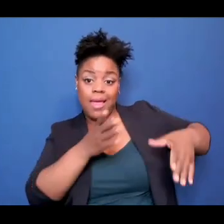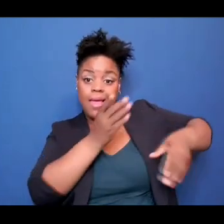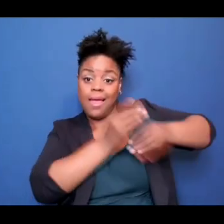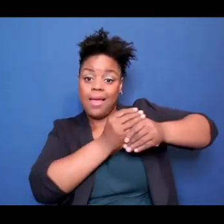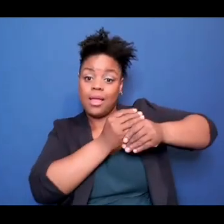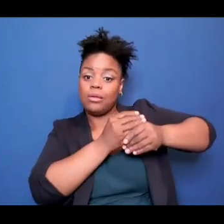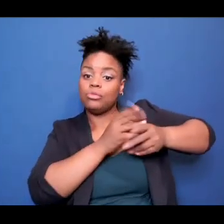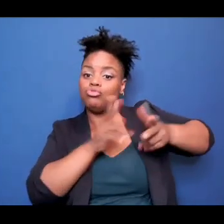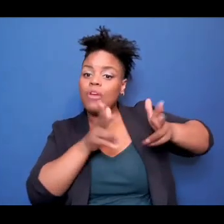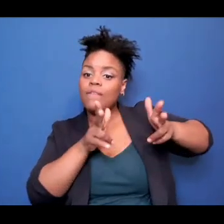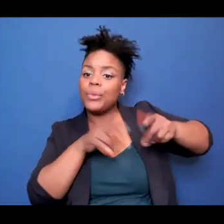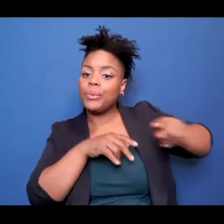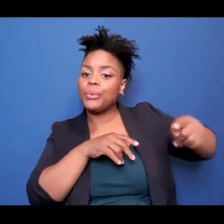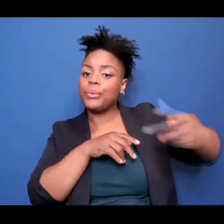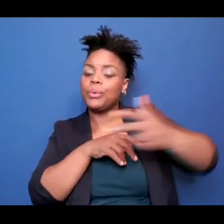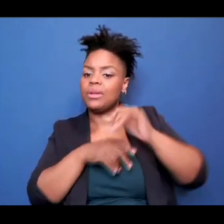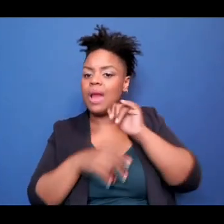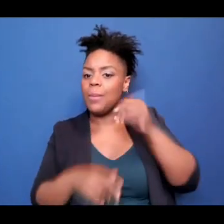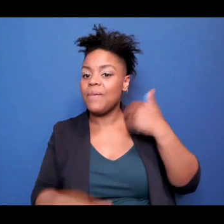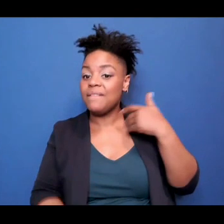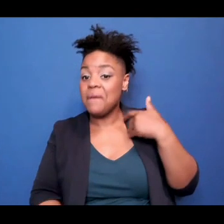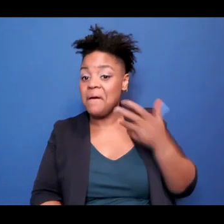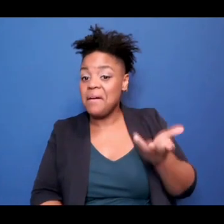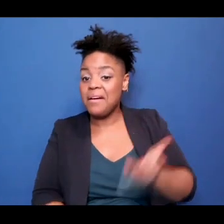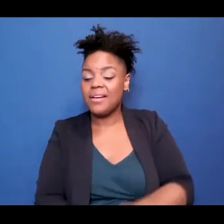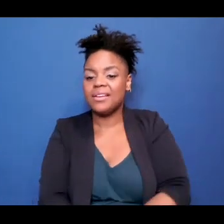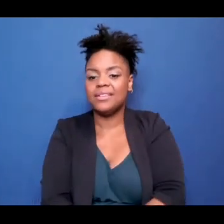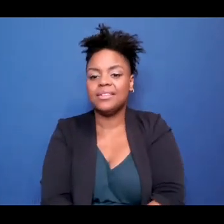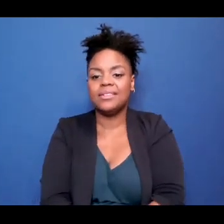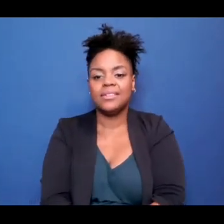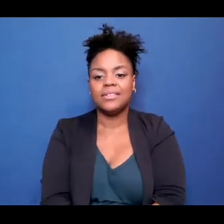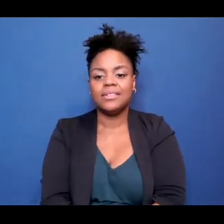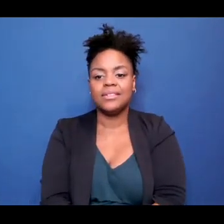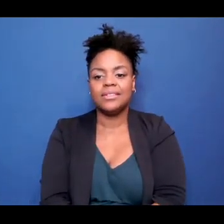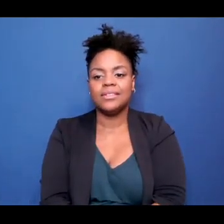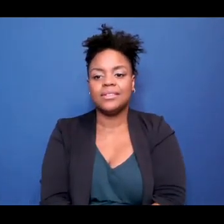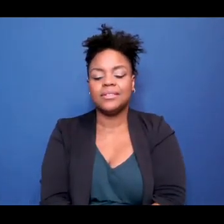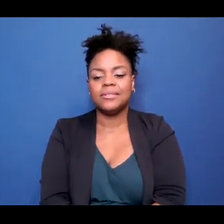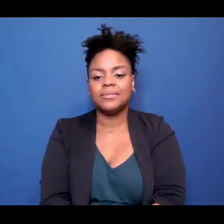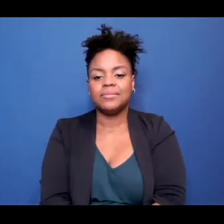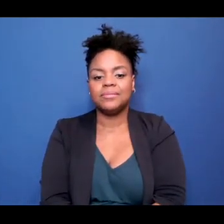DRIVE THRU WINDOW TO AN EXISTING RESTAURANT. SO, YOU KNOW, ON THE ONE HAND,